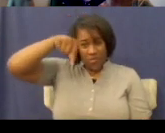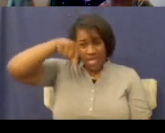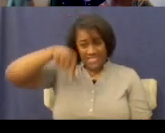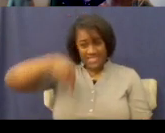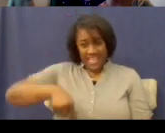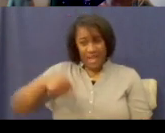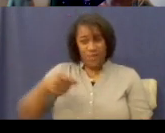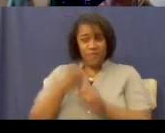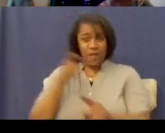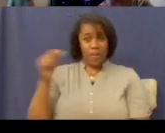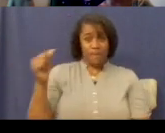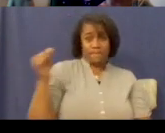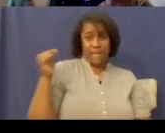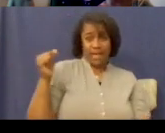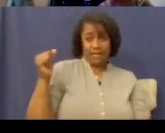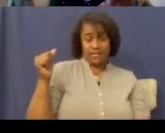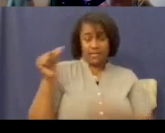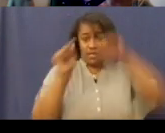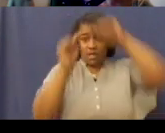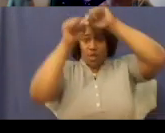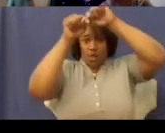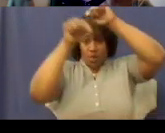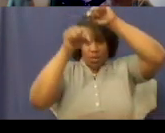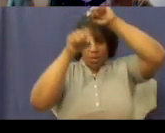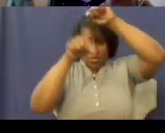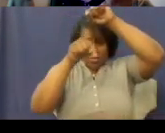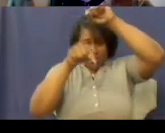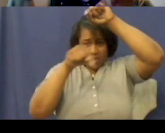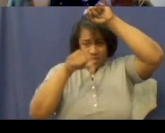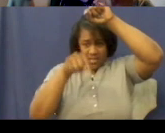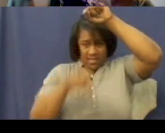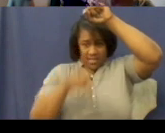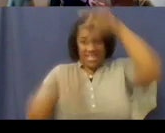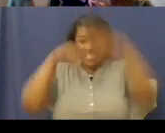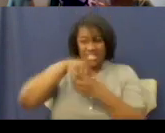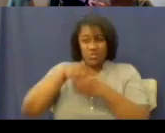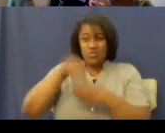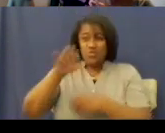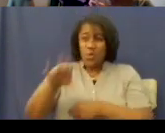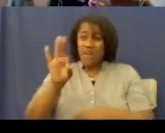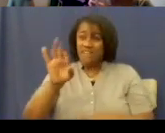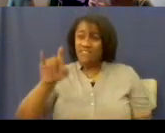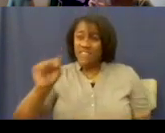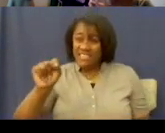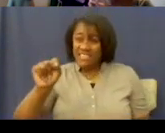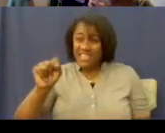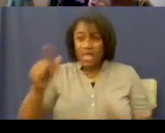all the way into the foot. That's a long distance.